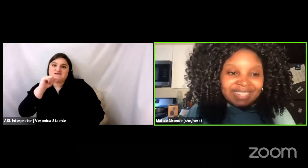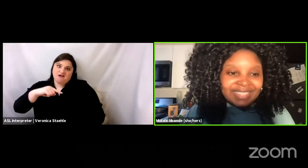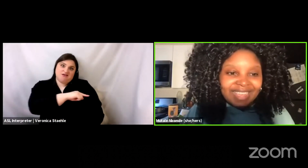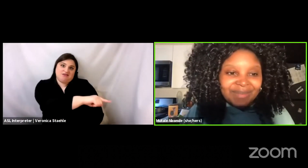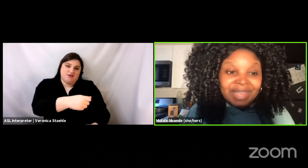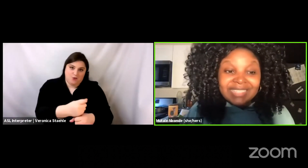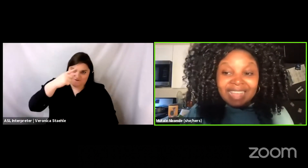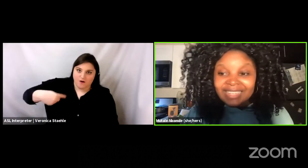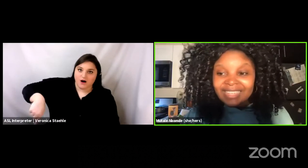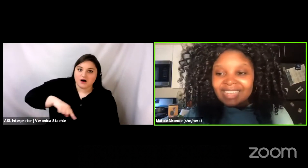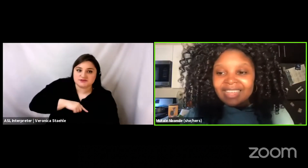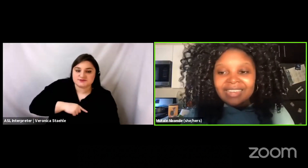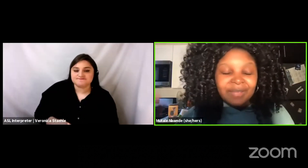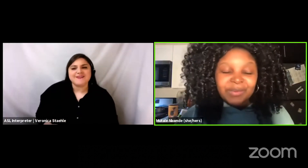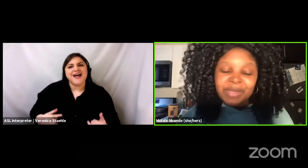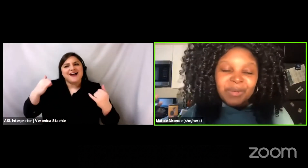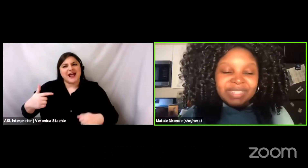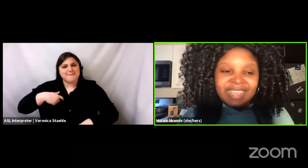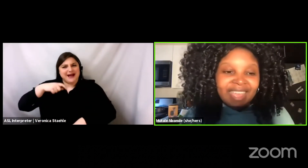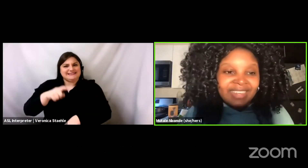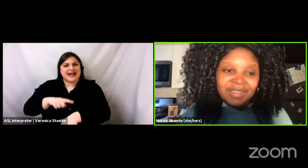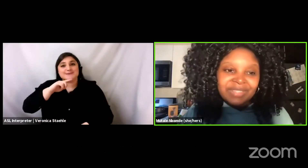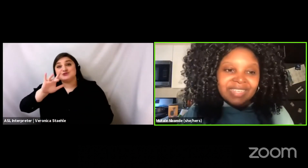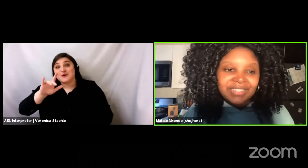minutes exactly. And I would be open to any conversation.